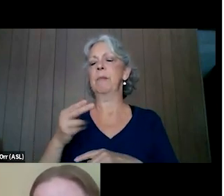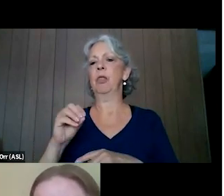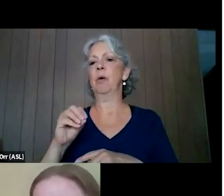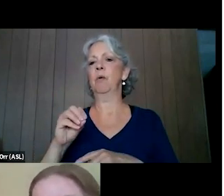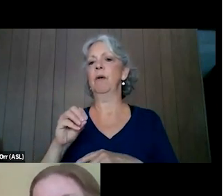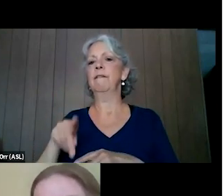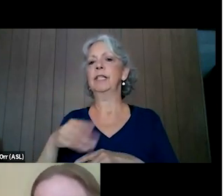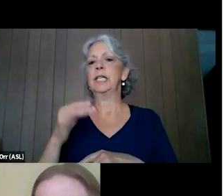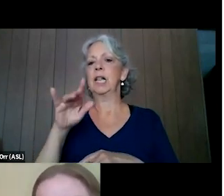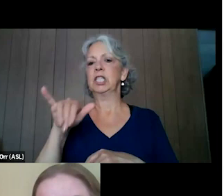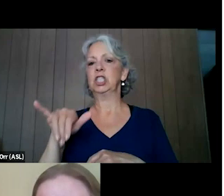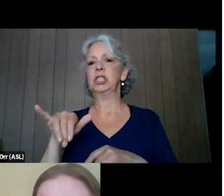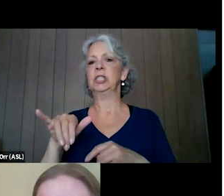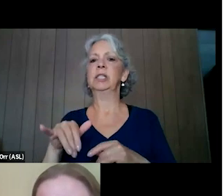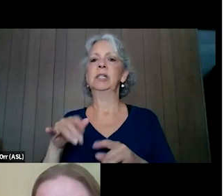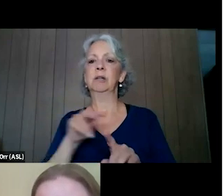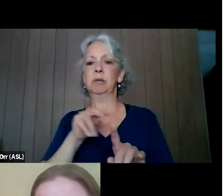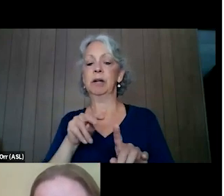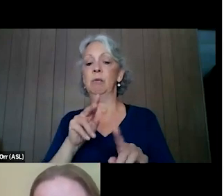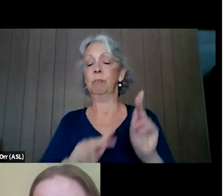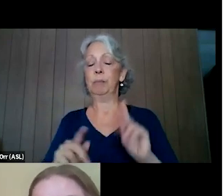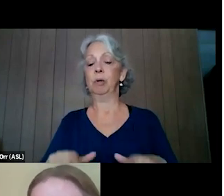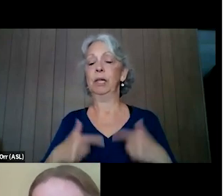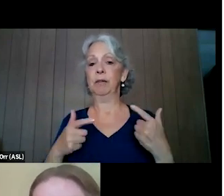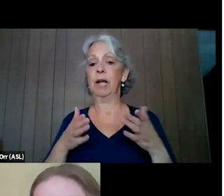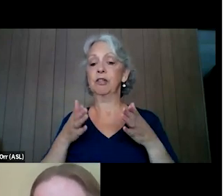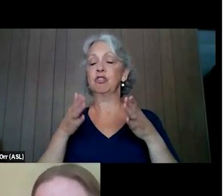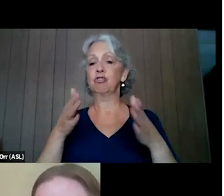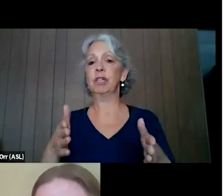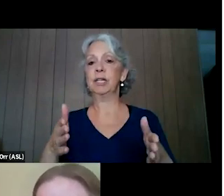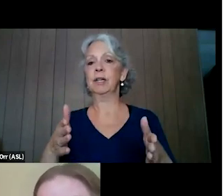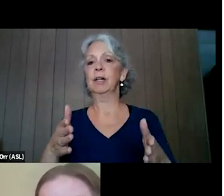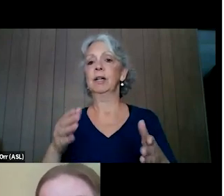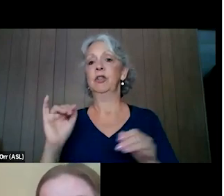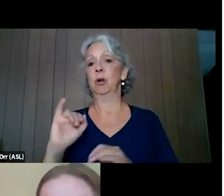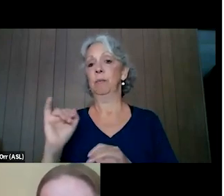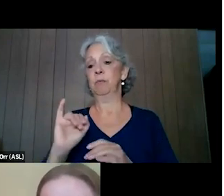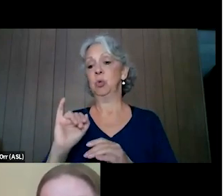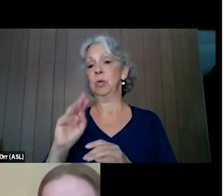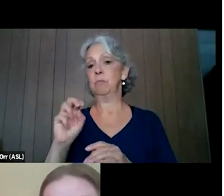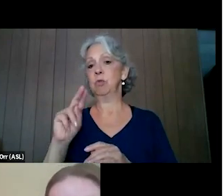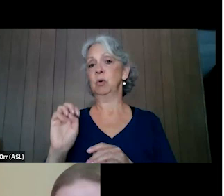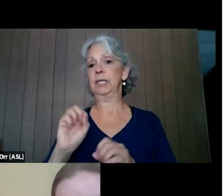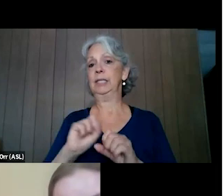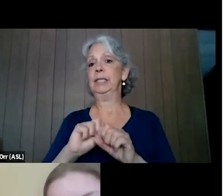when our folks are experiencing homelessness or living on the street, obviously their immune system is probably pretty suppressed